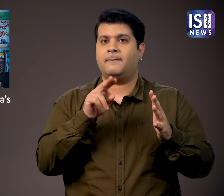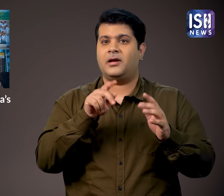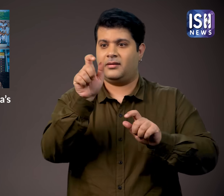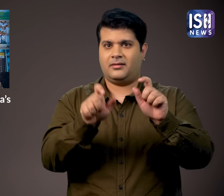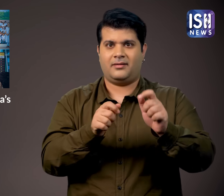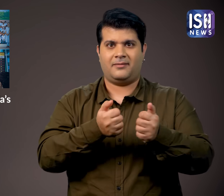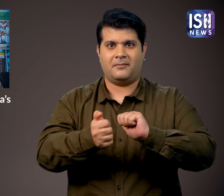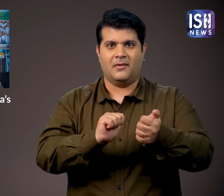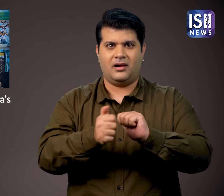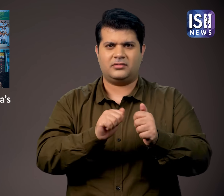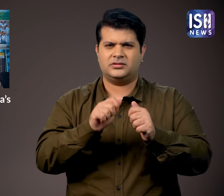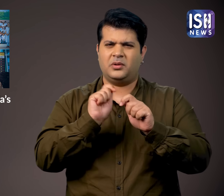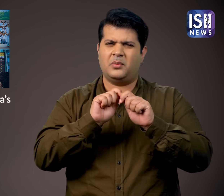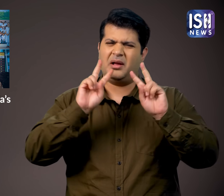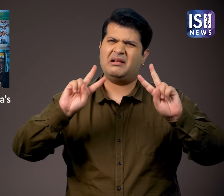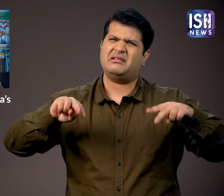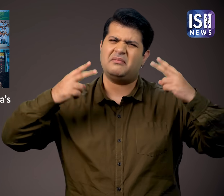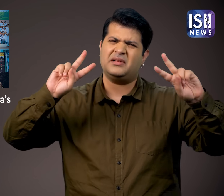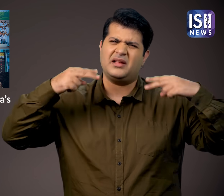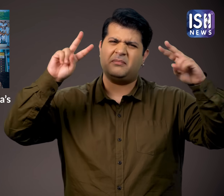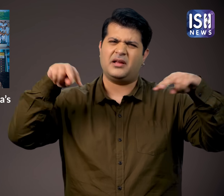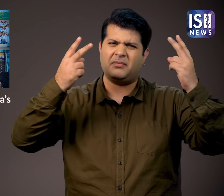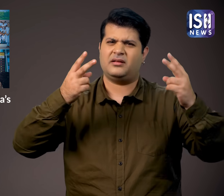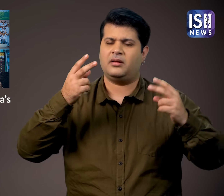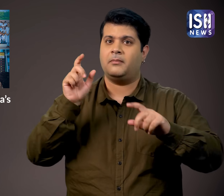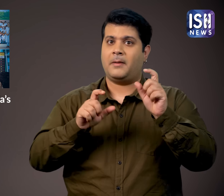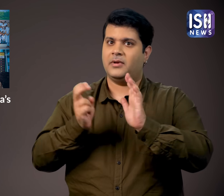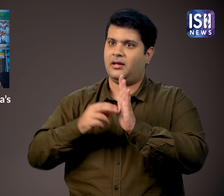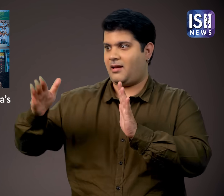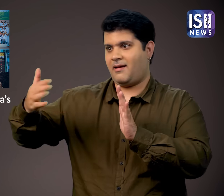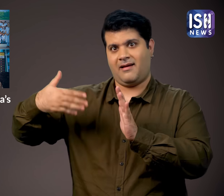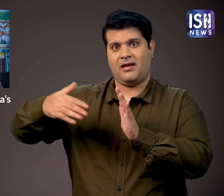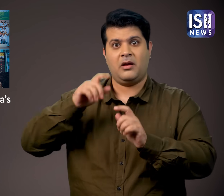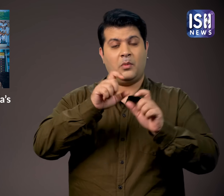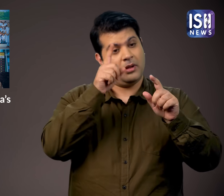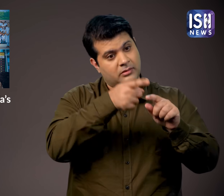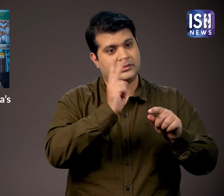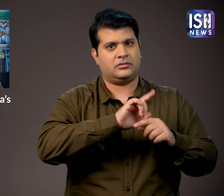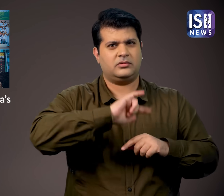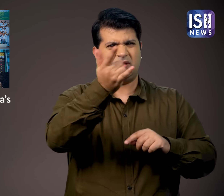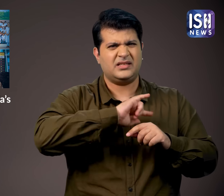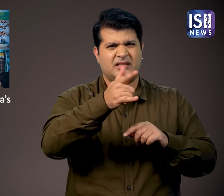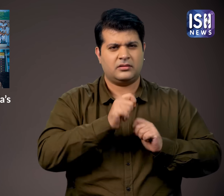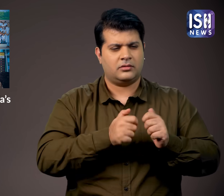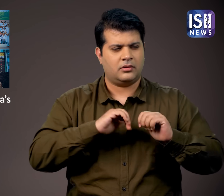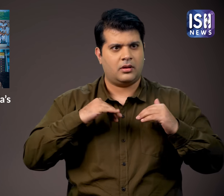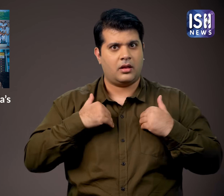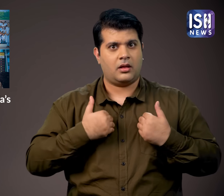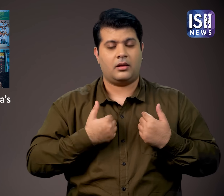Pilots often worked beyond their scheduled hours to meet massive demand.